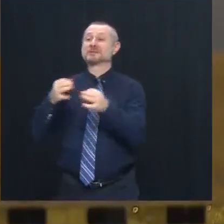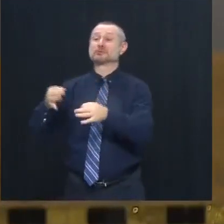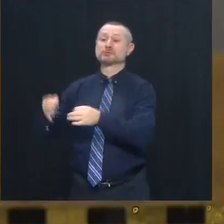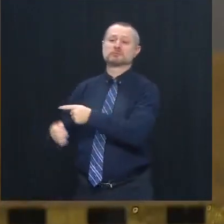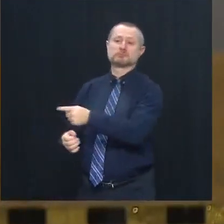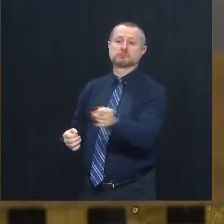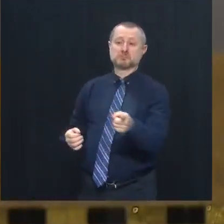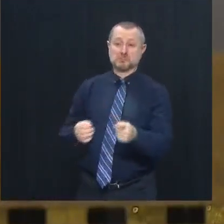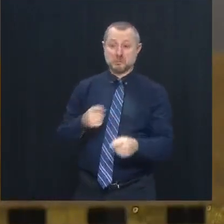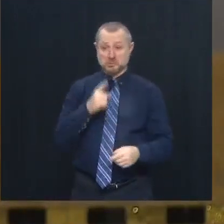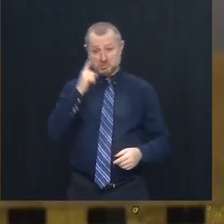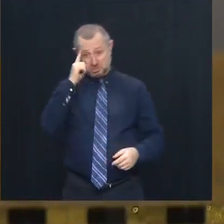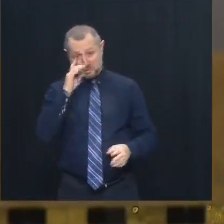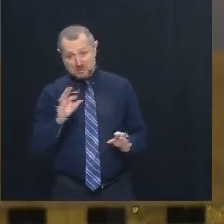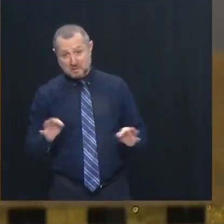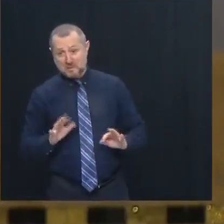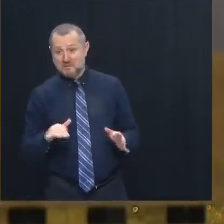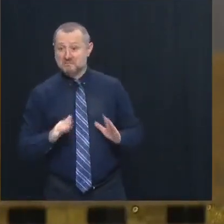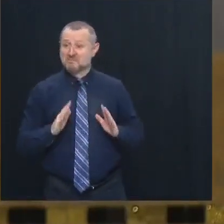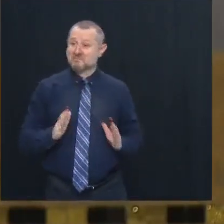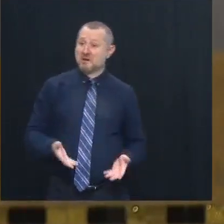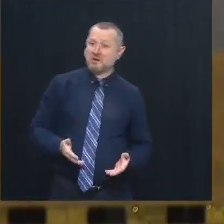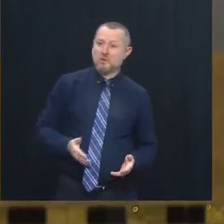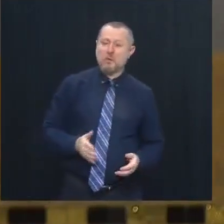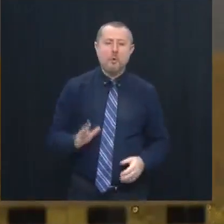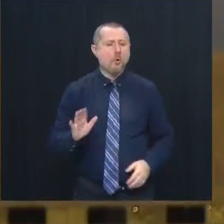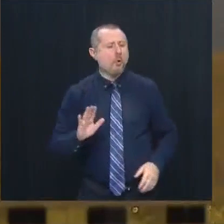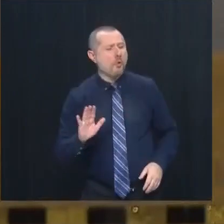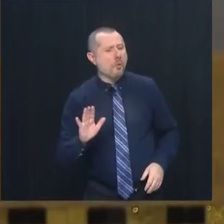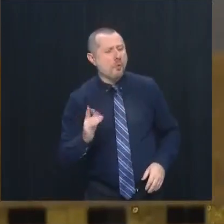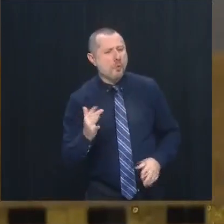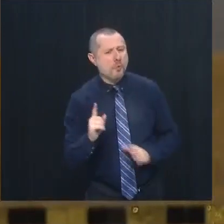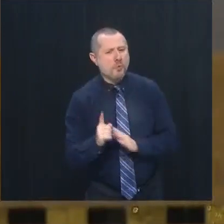HOSPITALS, BIG DRUGSTORES, DOCTORS OFFICES, ET CETERA.